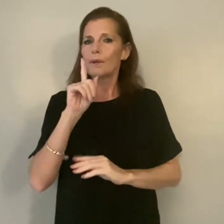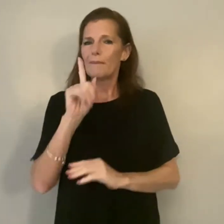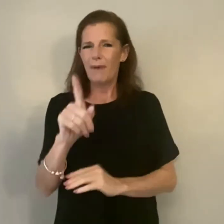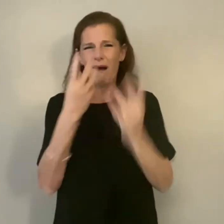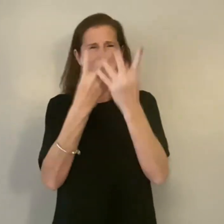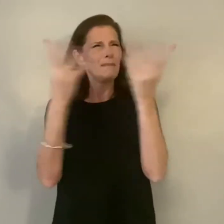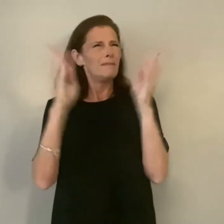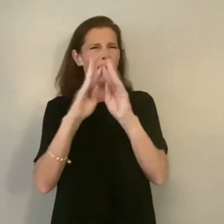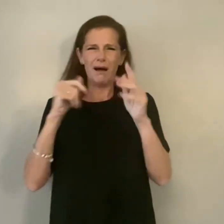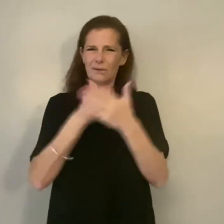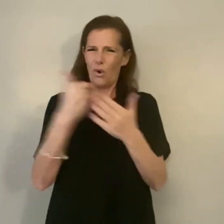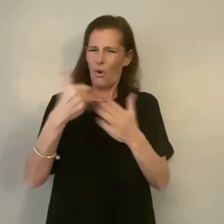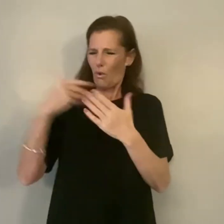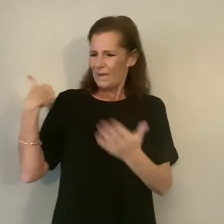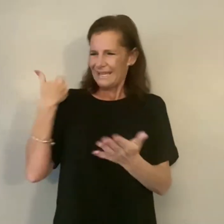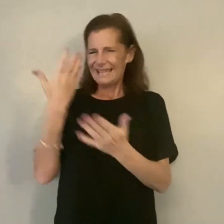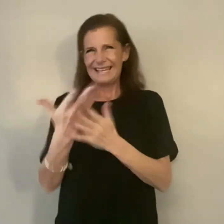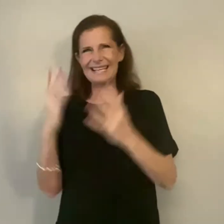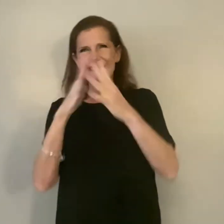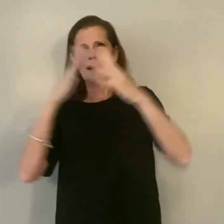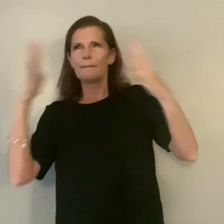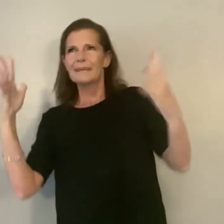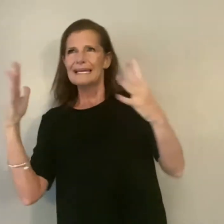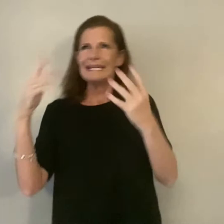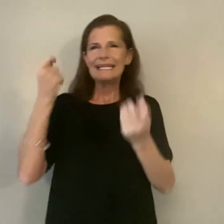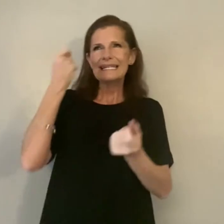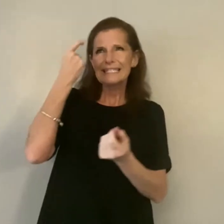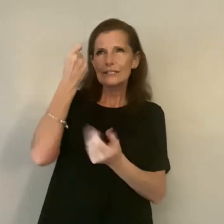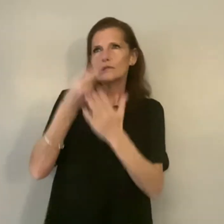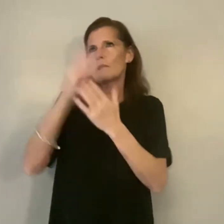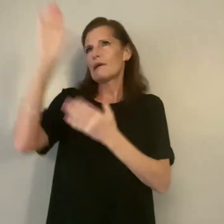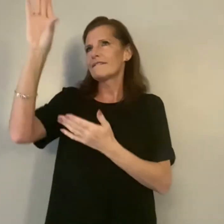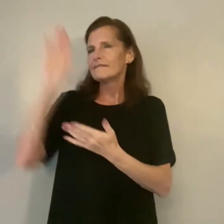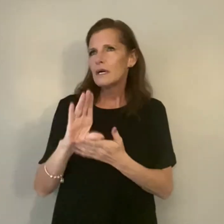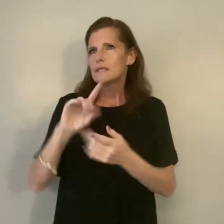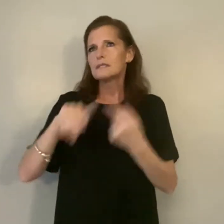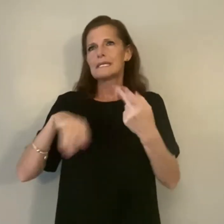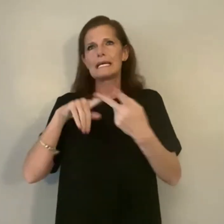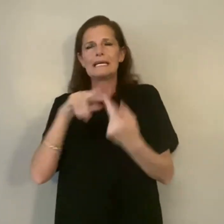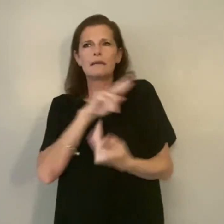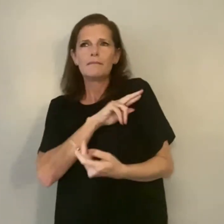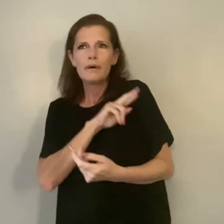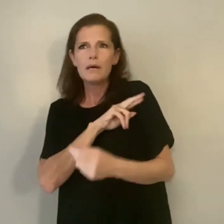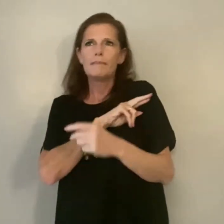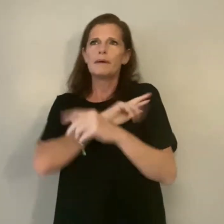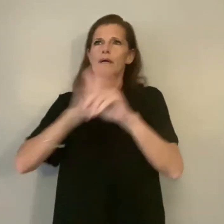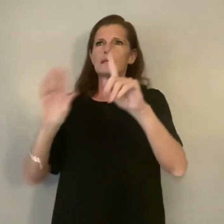but boards have always dealt with big issues existential, things around funding, around purpose mission.